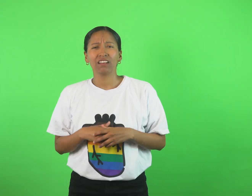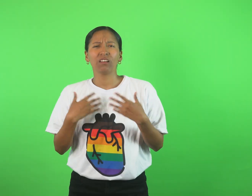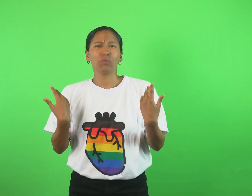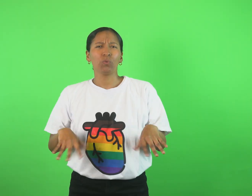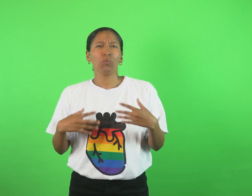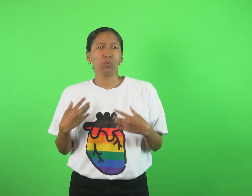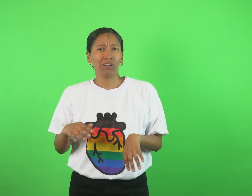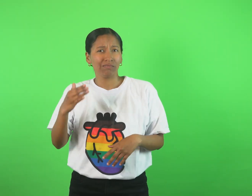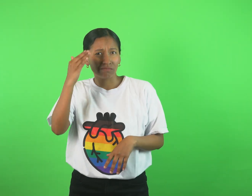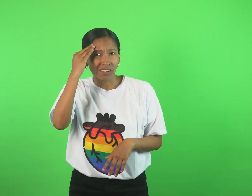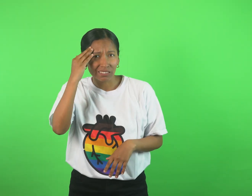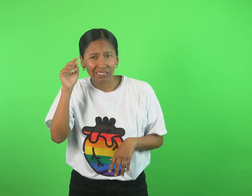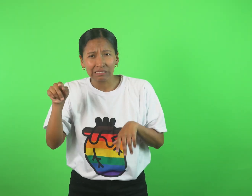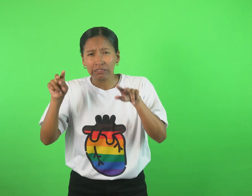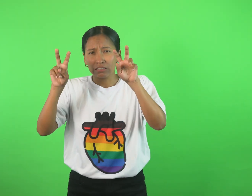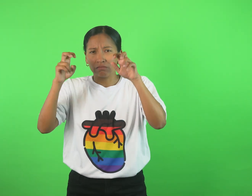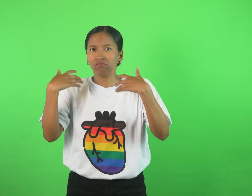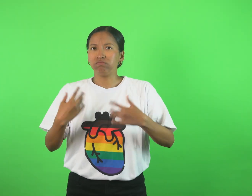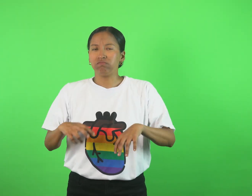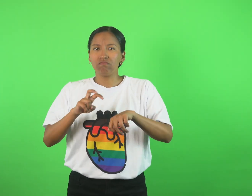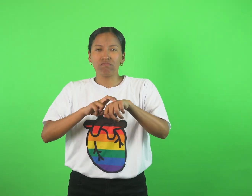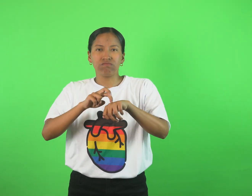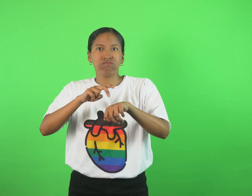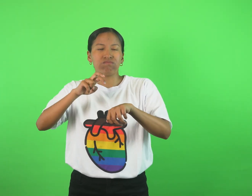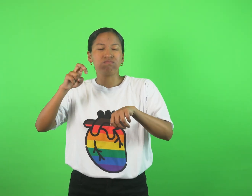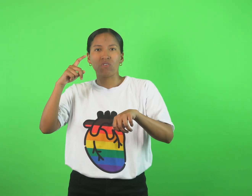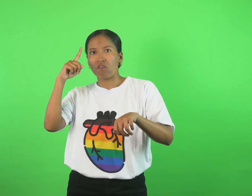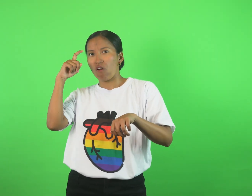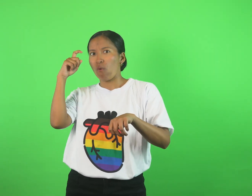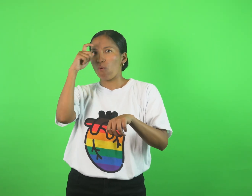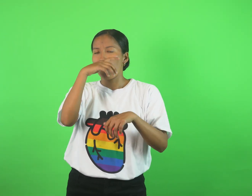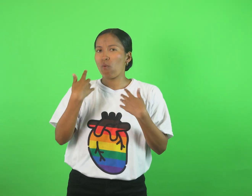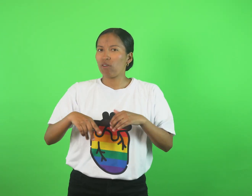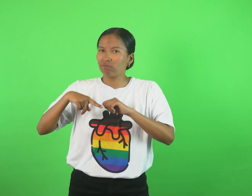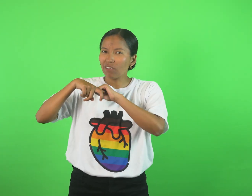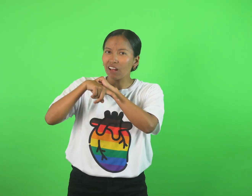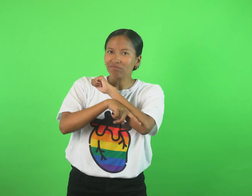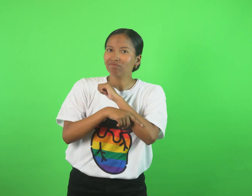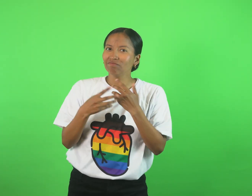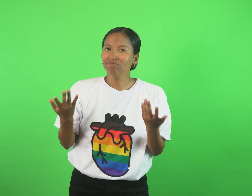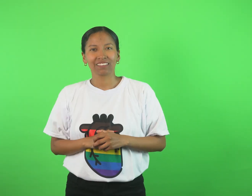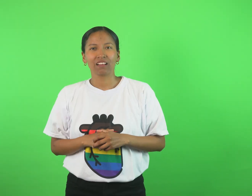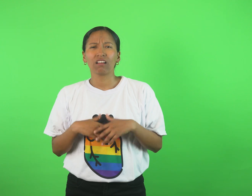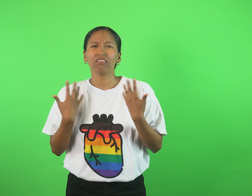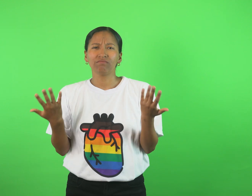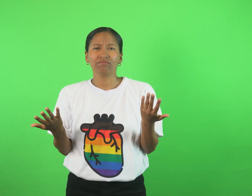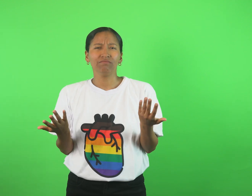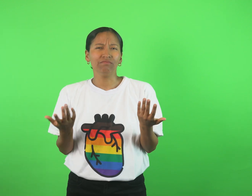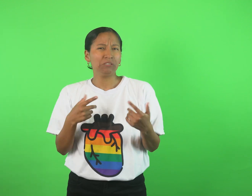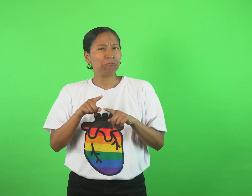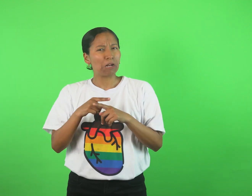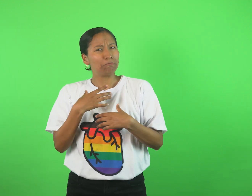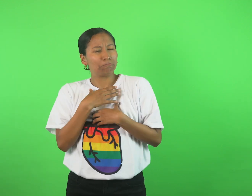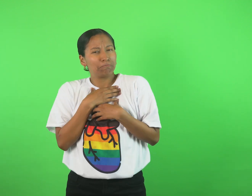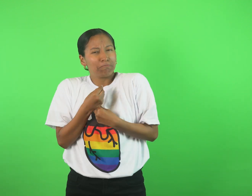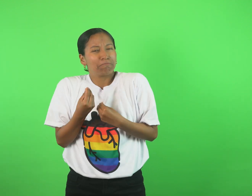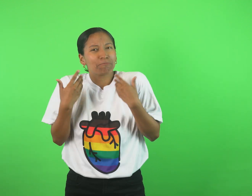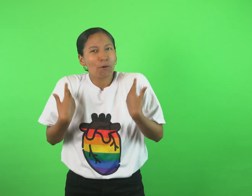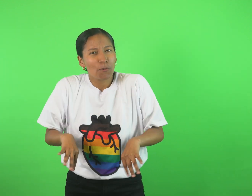We know it's a complex topic, but we love that